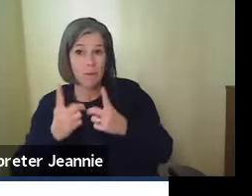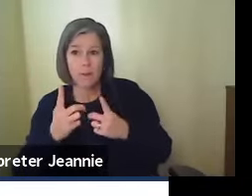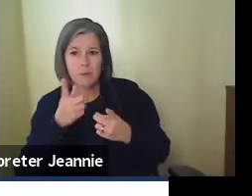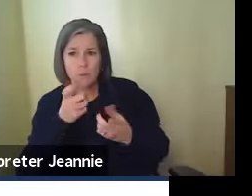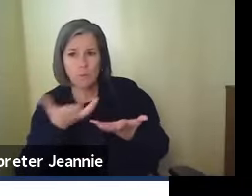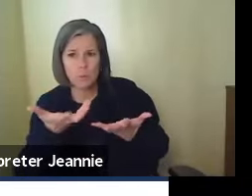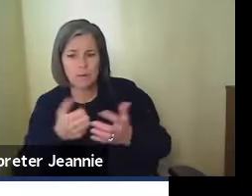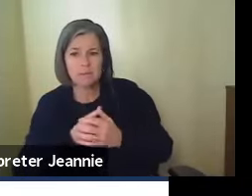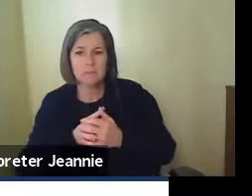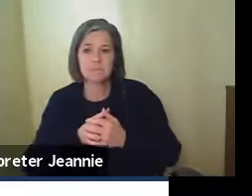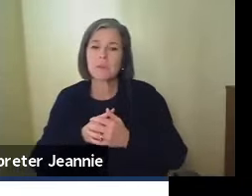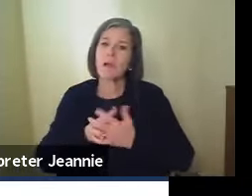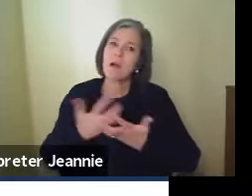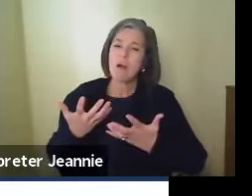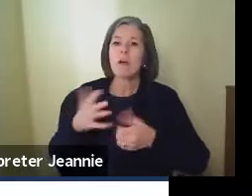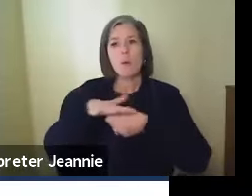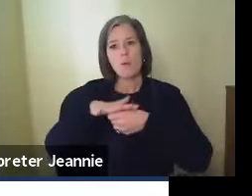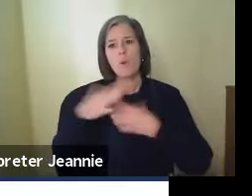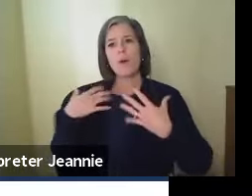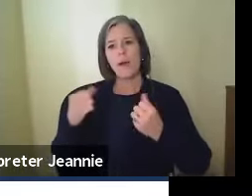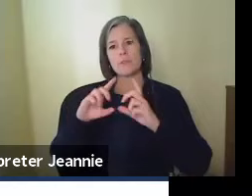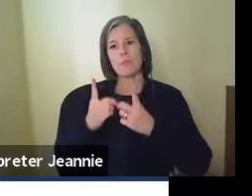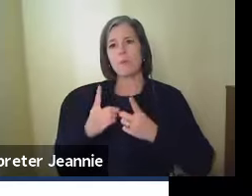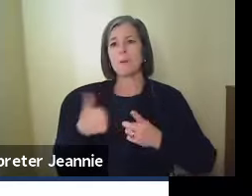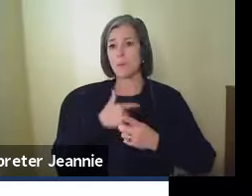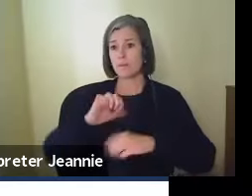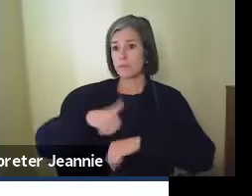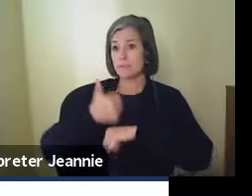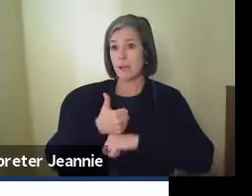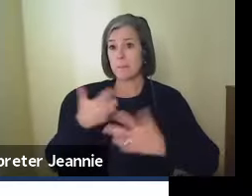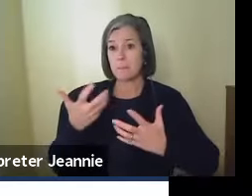Local health department. What we have set up is a registration